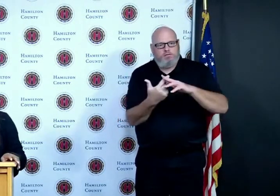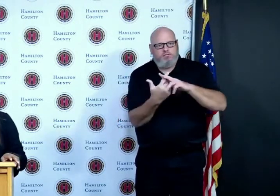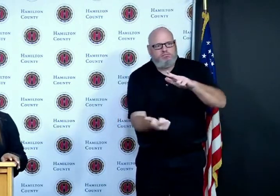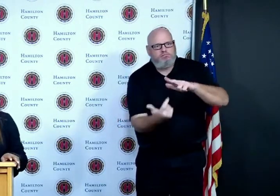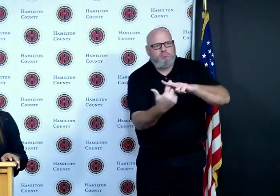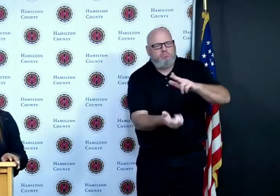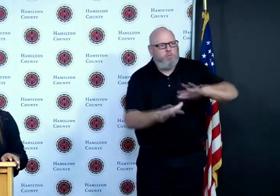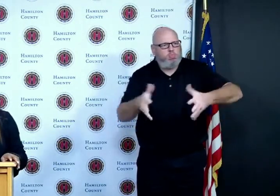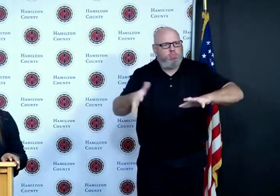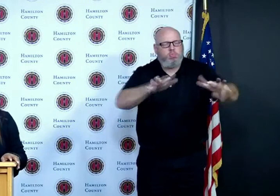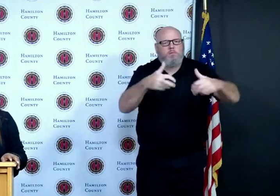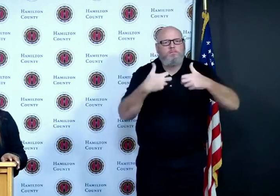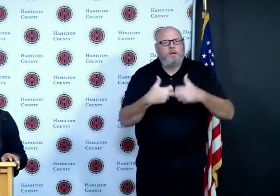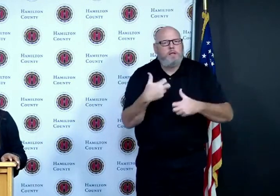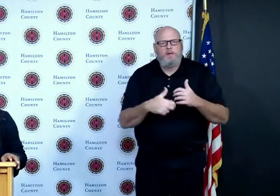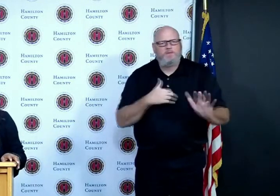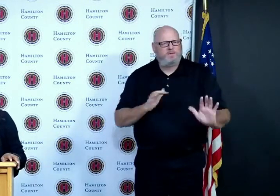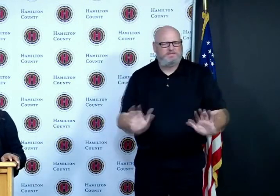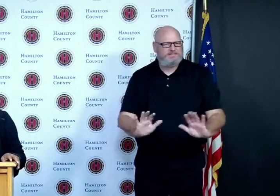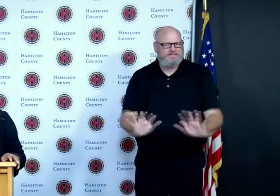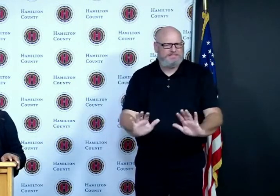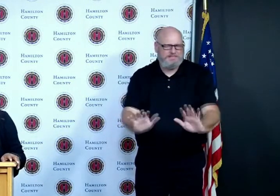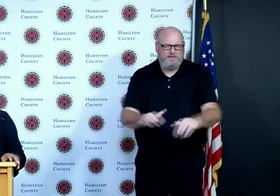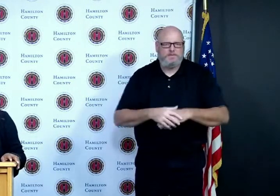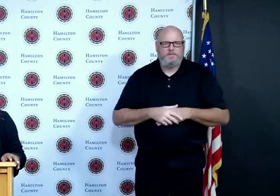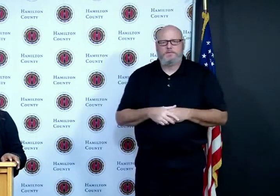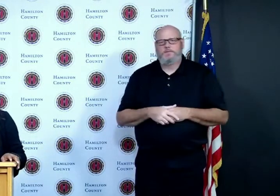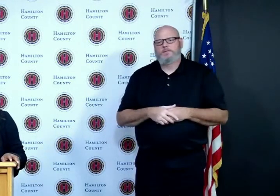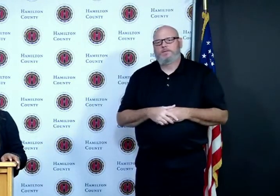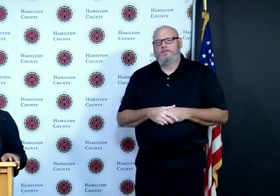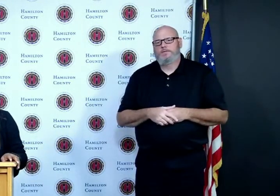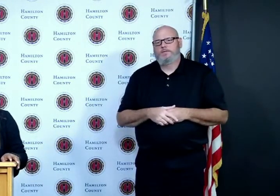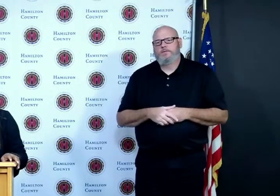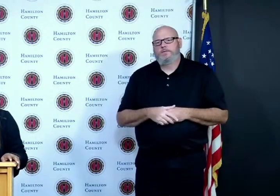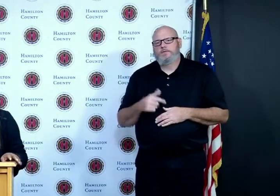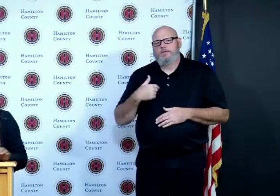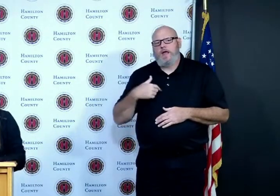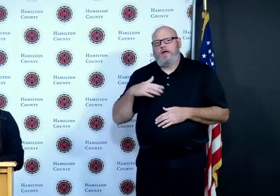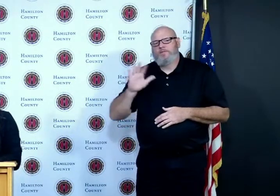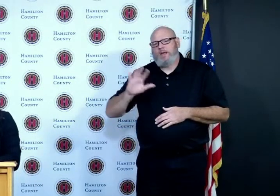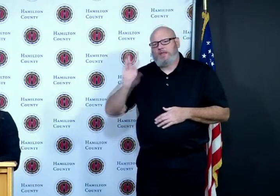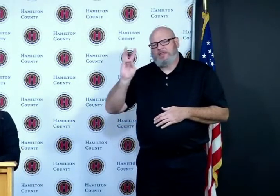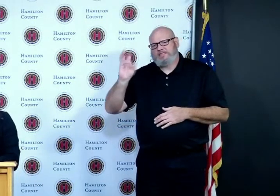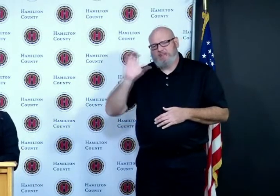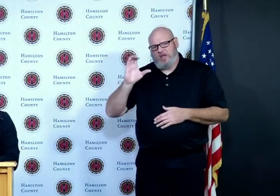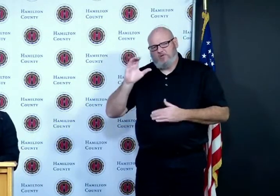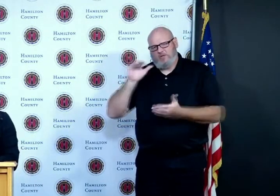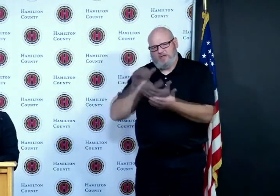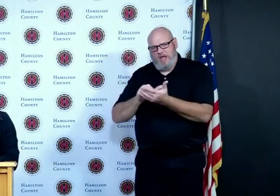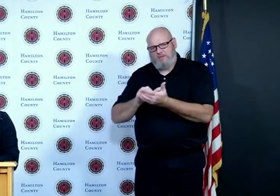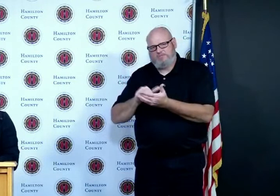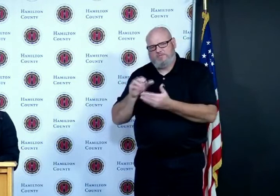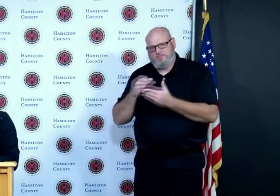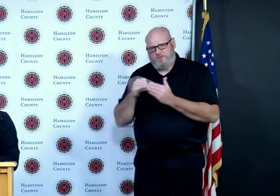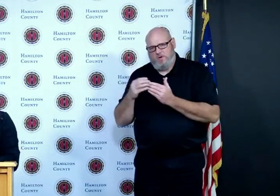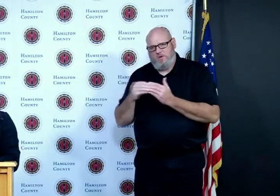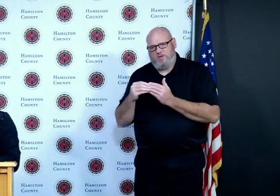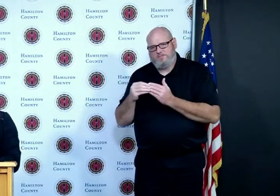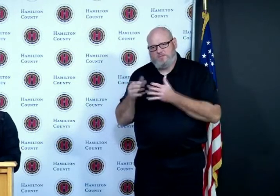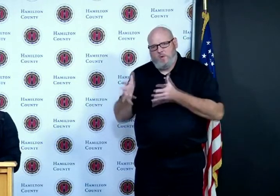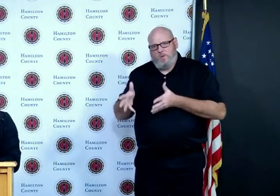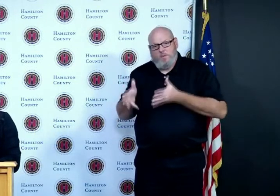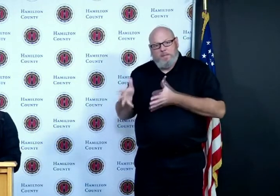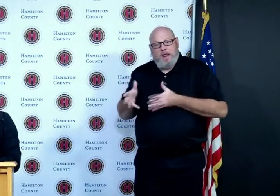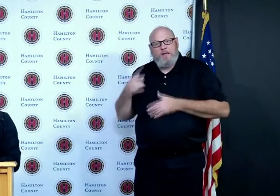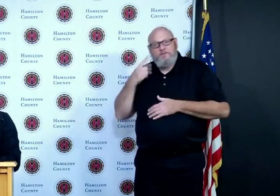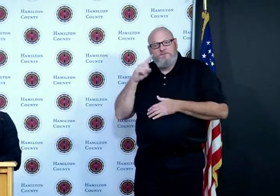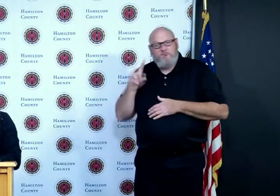been carried over and that is ready to go and so if people need help we also have a 1.9